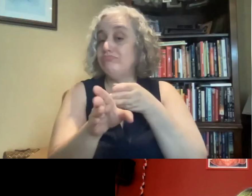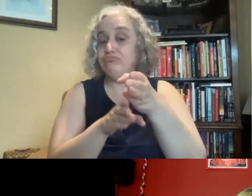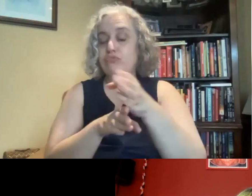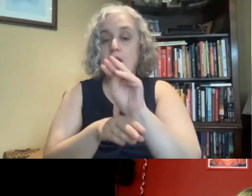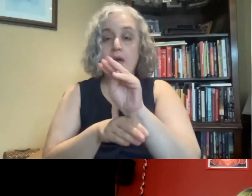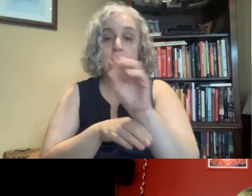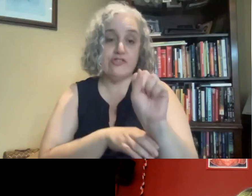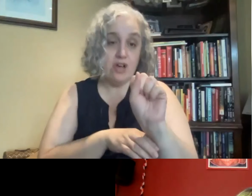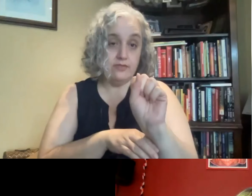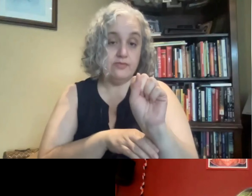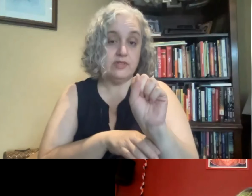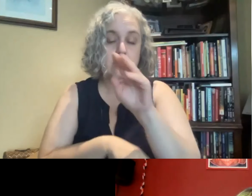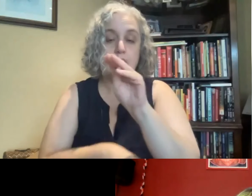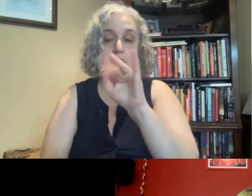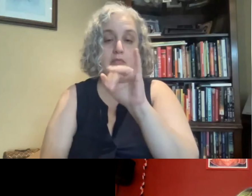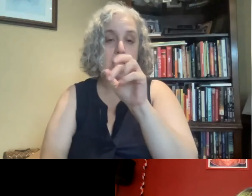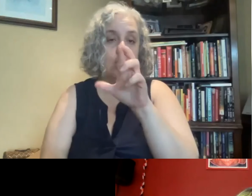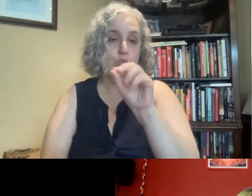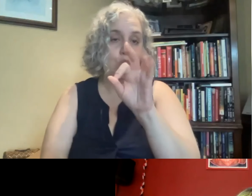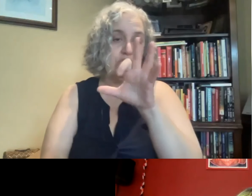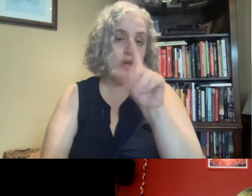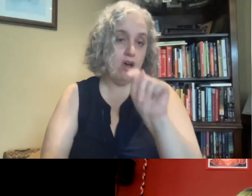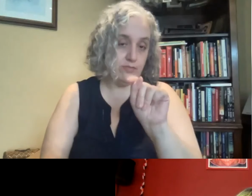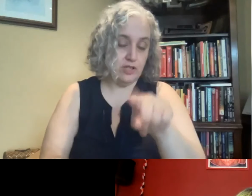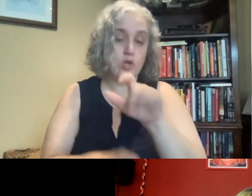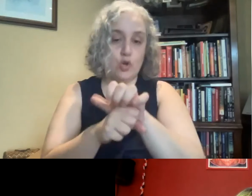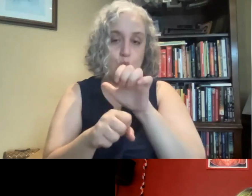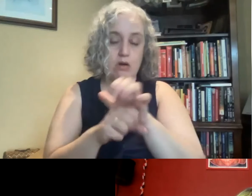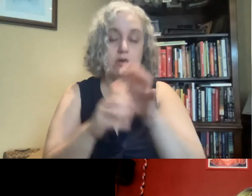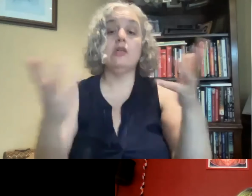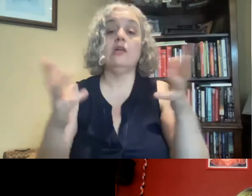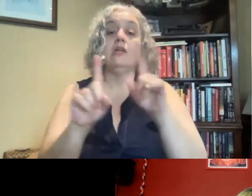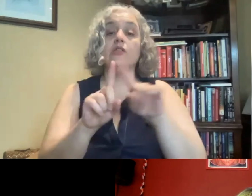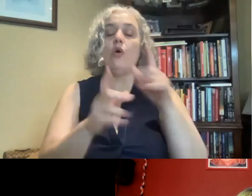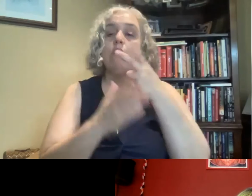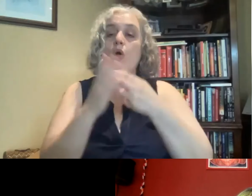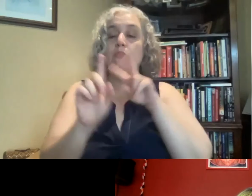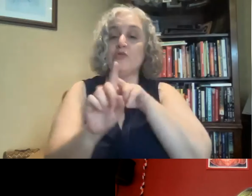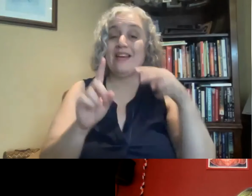We want to cover both sides and also look at what is happening